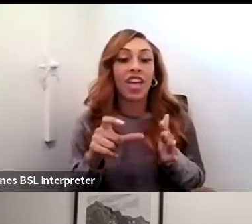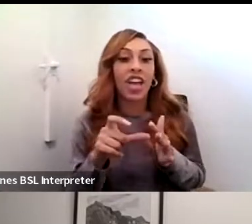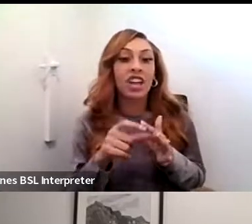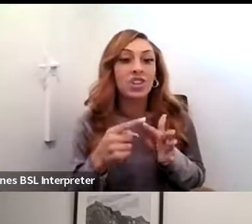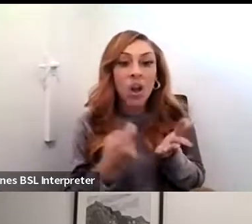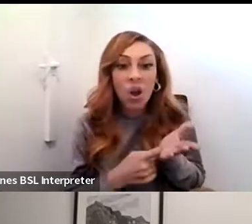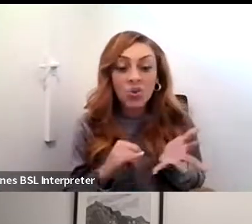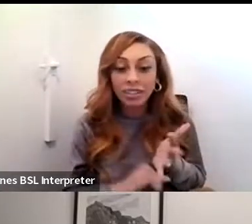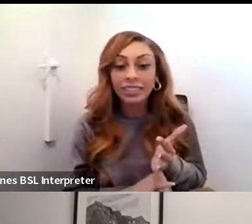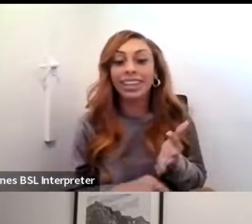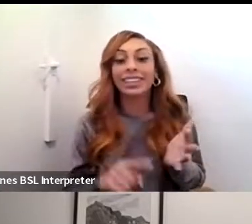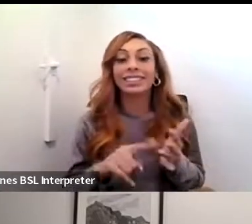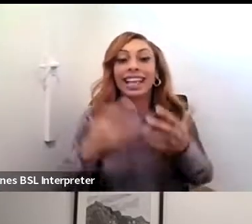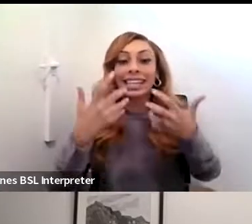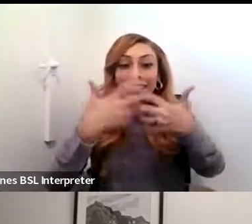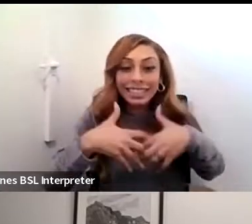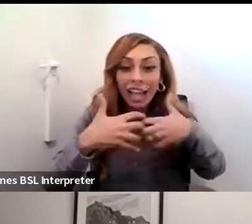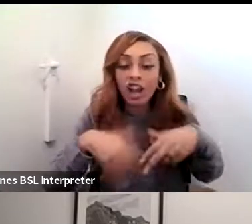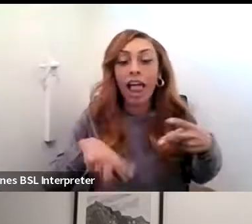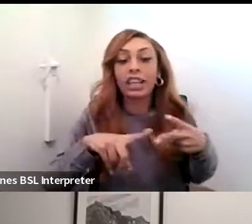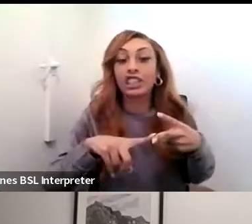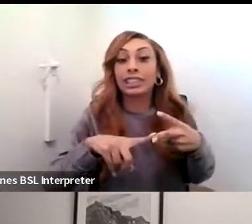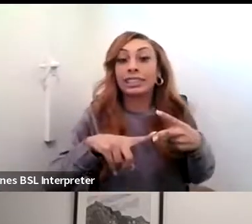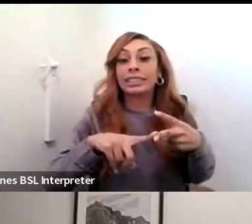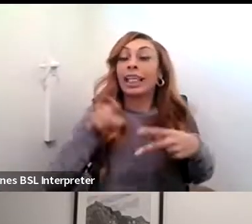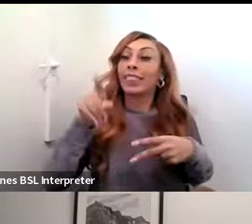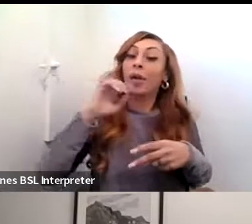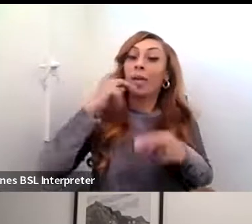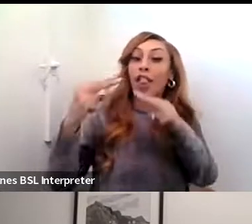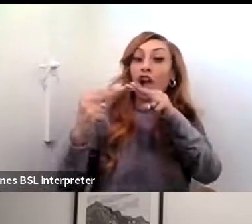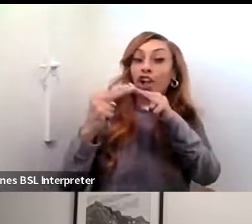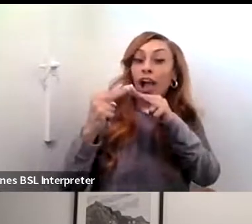and techy people who then will contact somebody in Japan